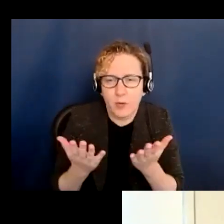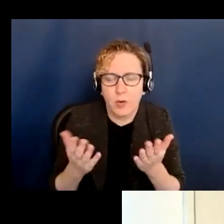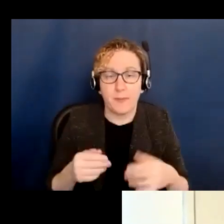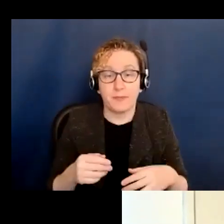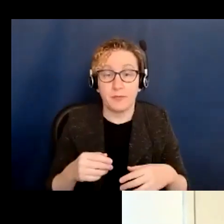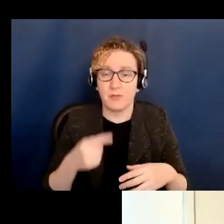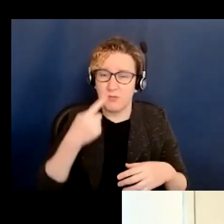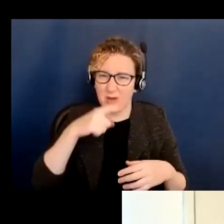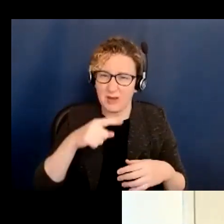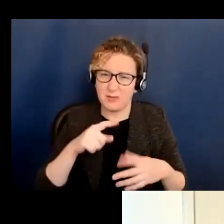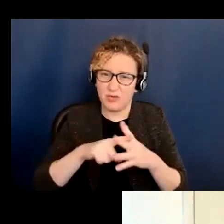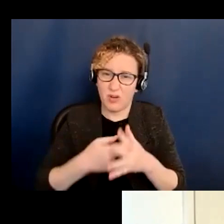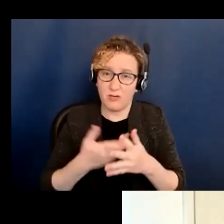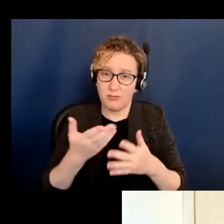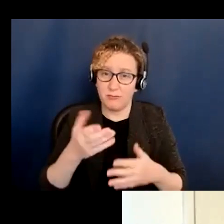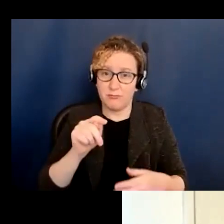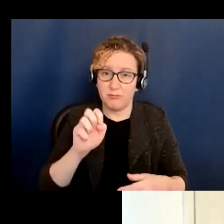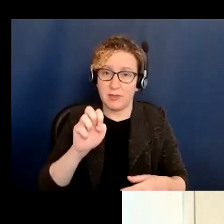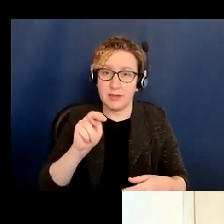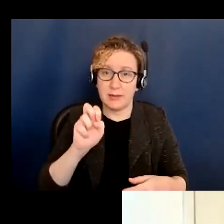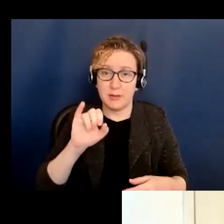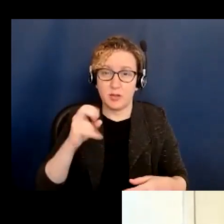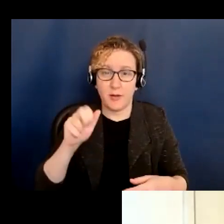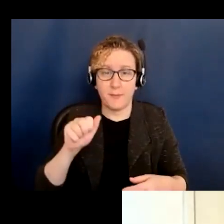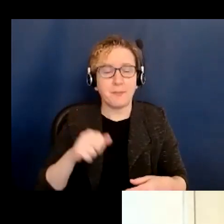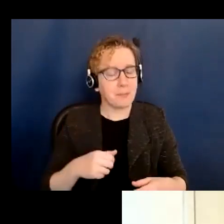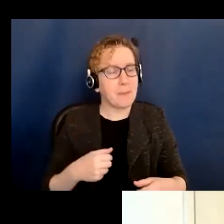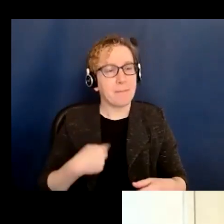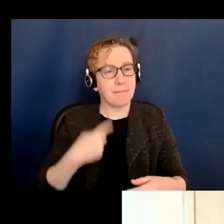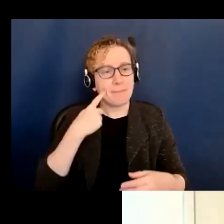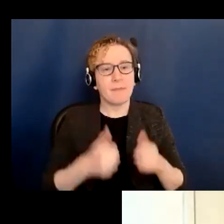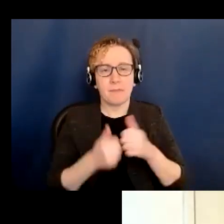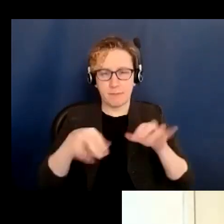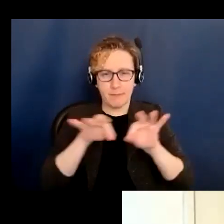Why don't you start, Teneisha? The most important thing is to ask questions.